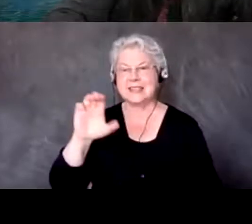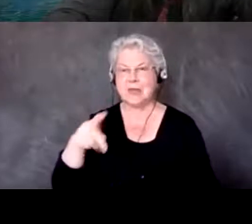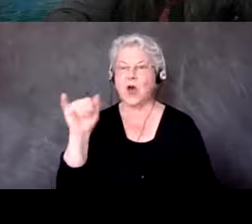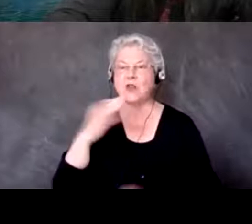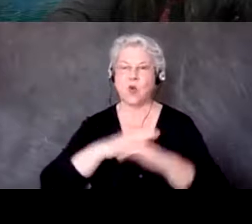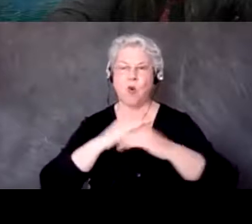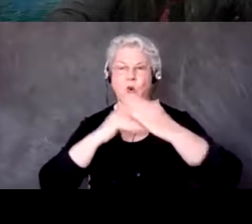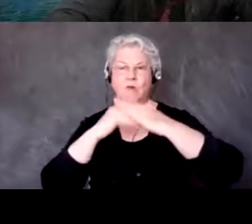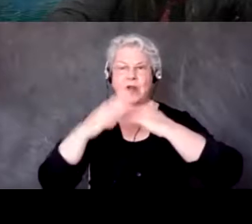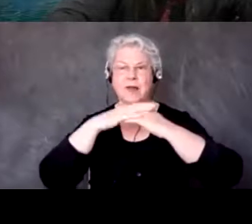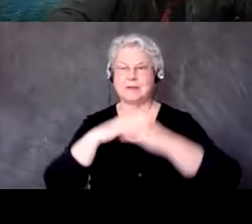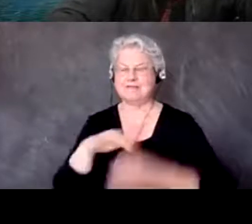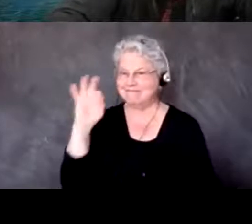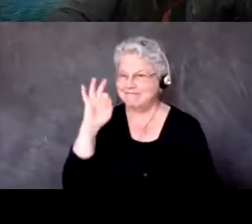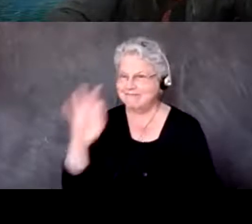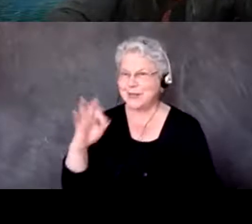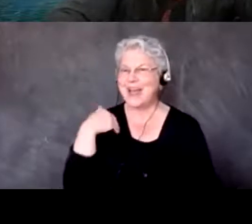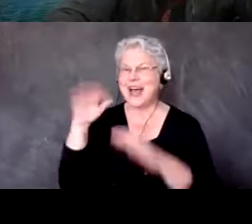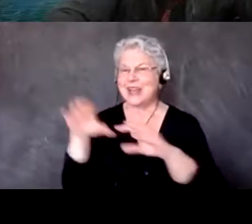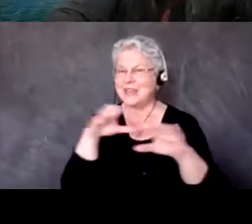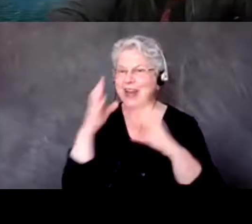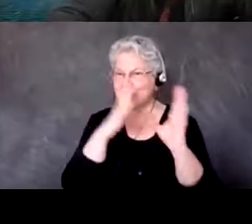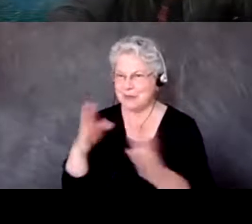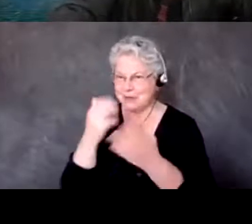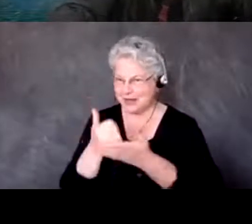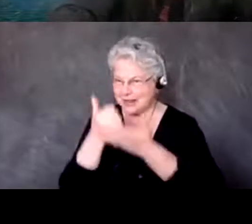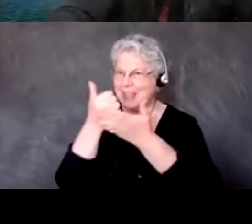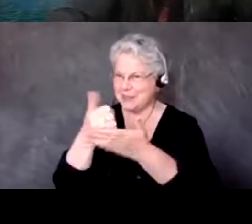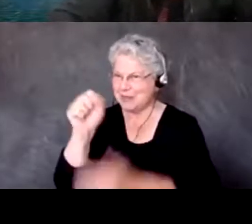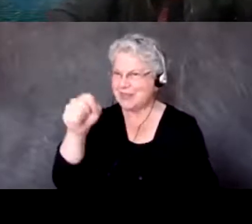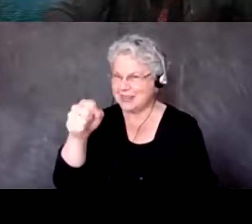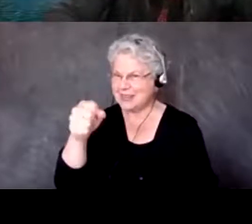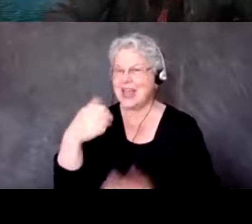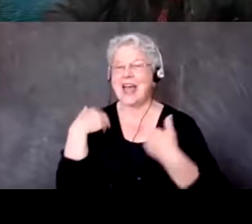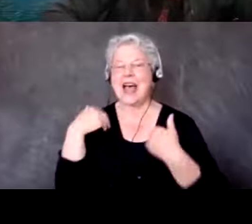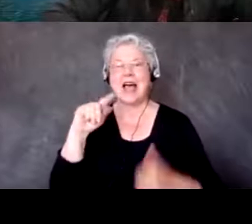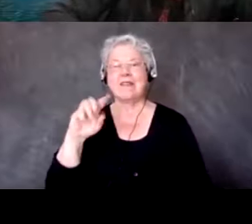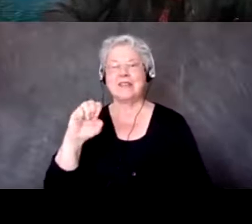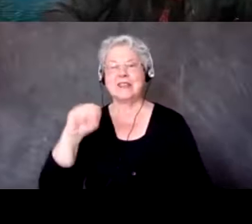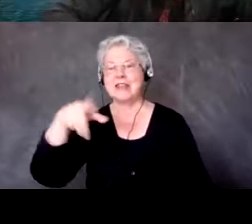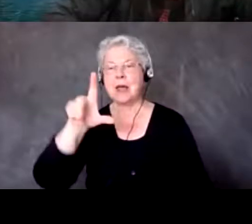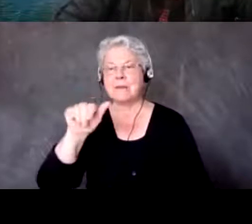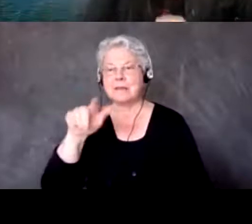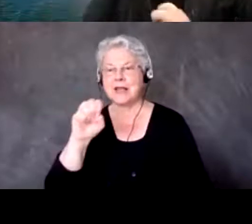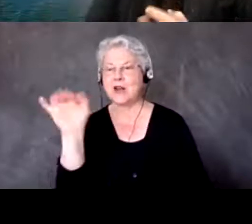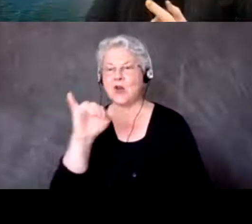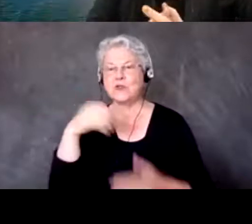this is great. I have an action plan in here that will help you, Jeannie, and I have templates too that are also in the Slack drive.